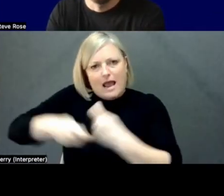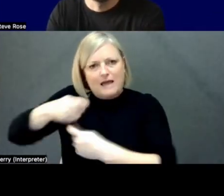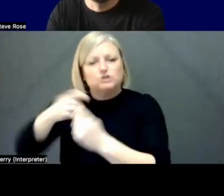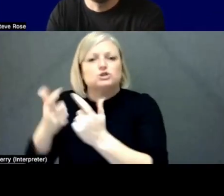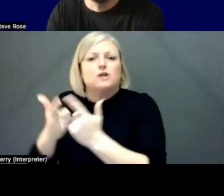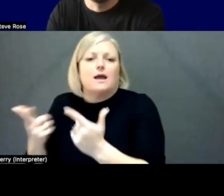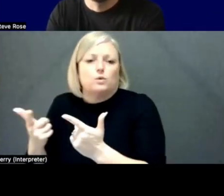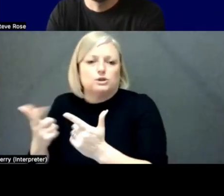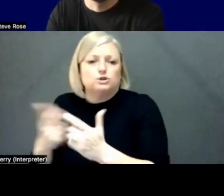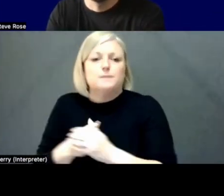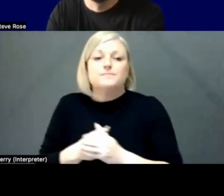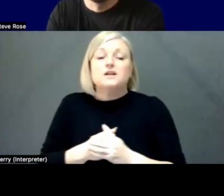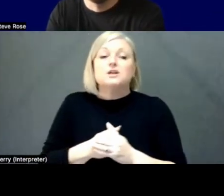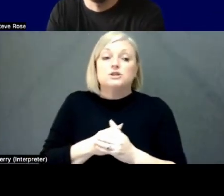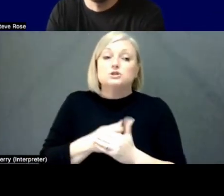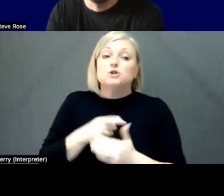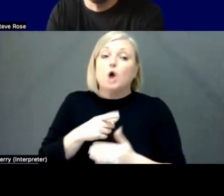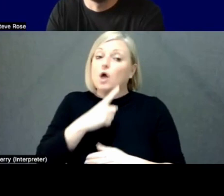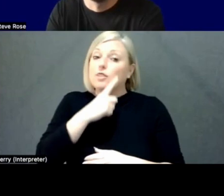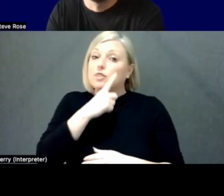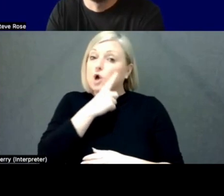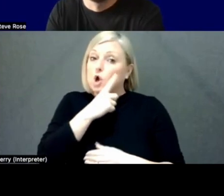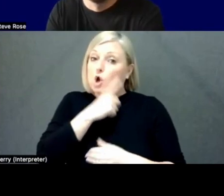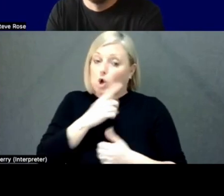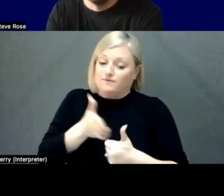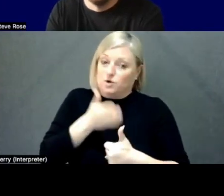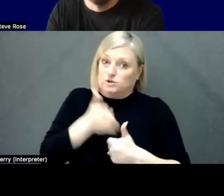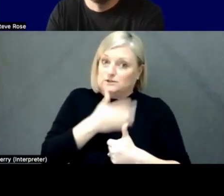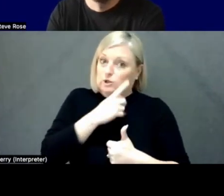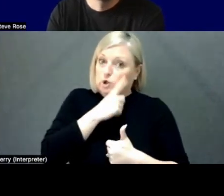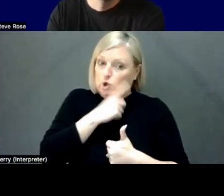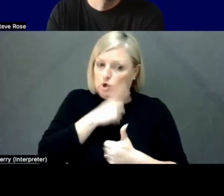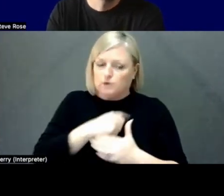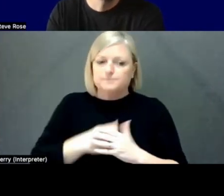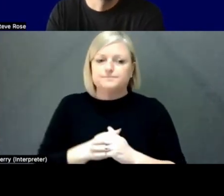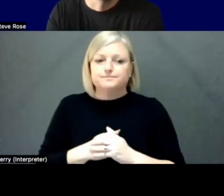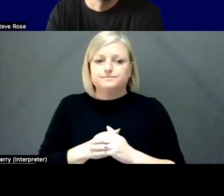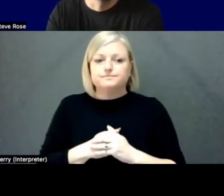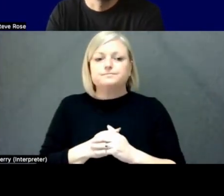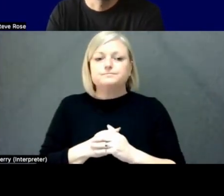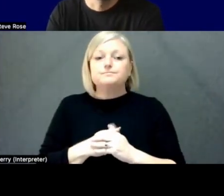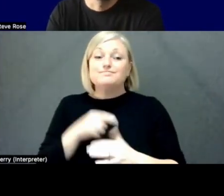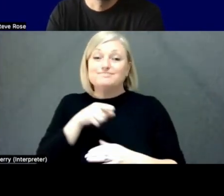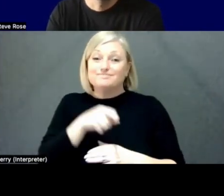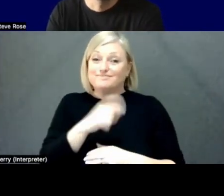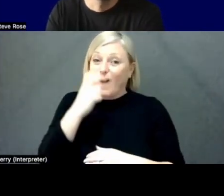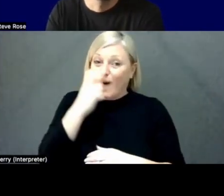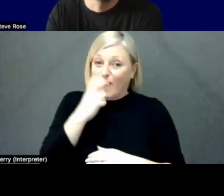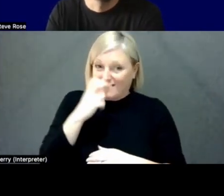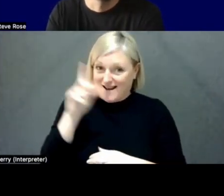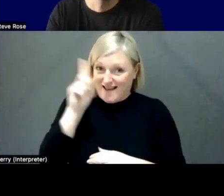the little girl that we saw at the beginning. She's a bit older at this point, she's four and a half.